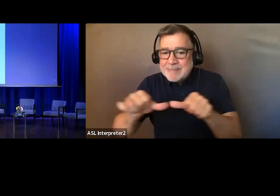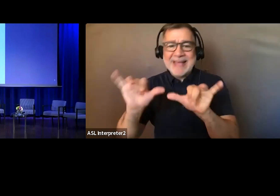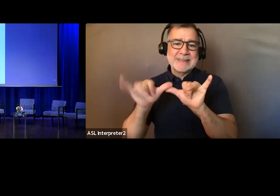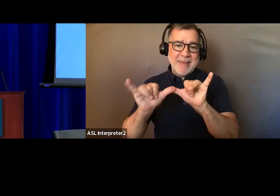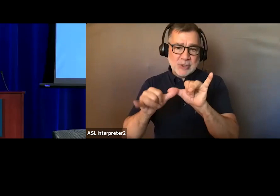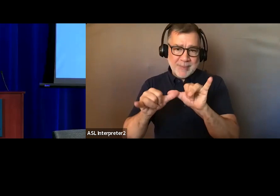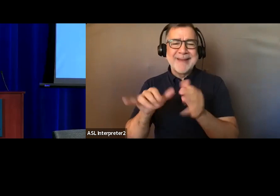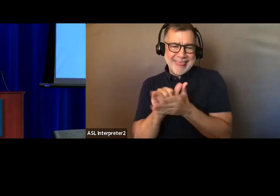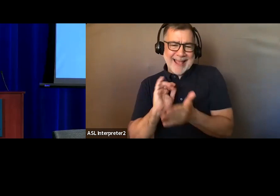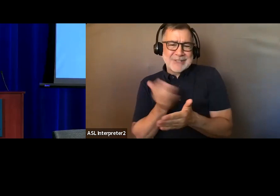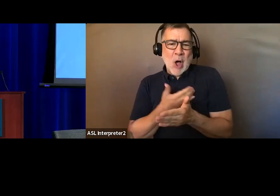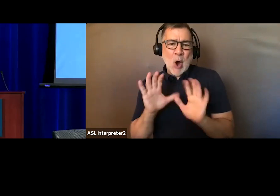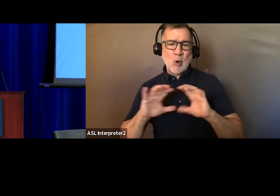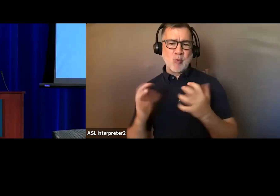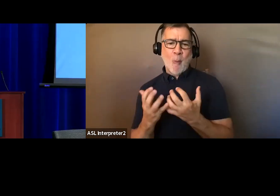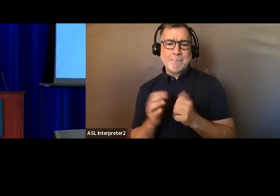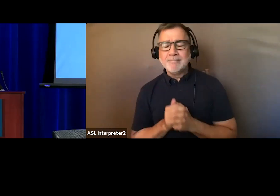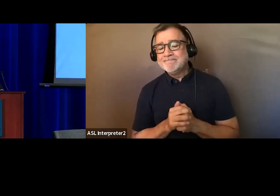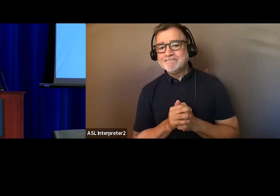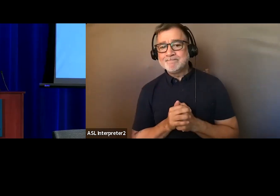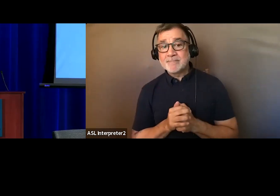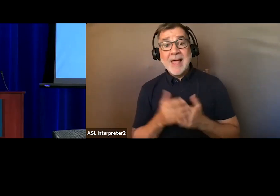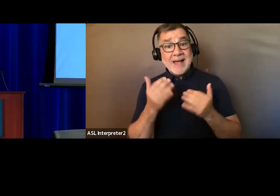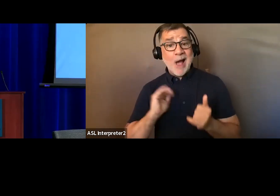So here's our robust agenda for the next 10 minutes.